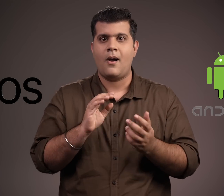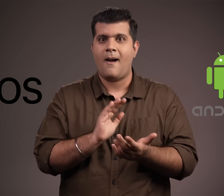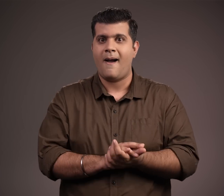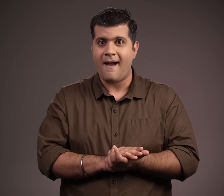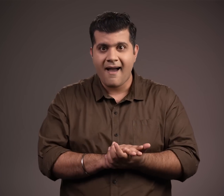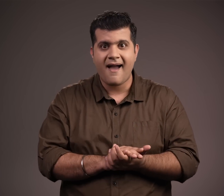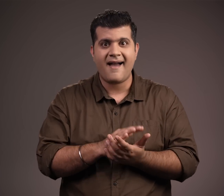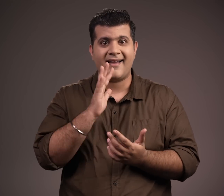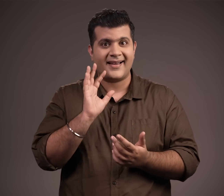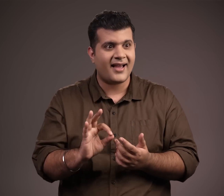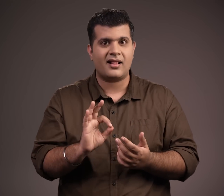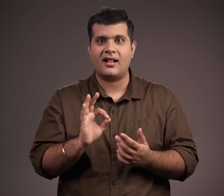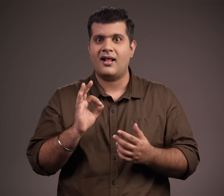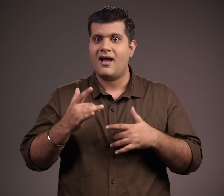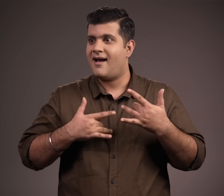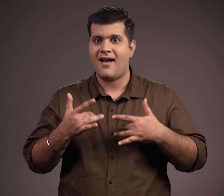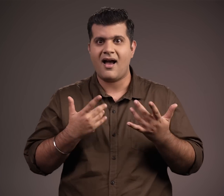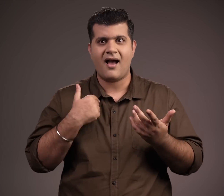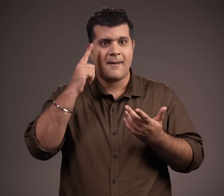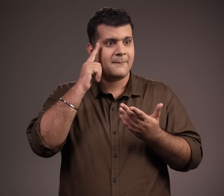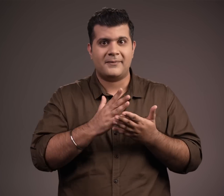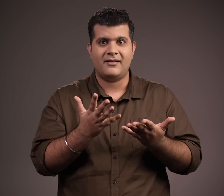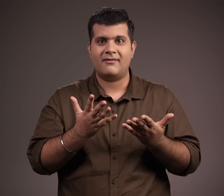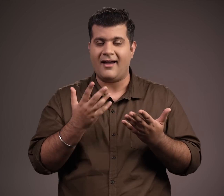That's amazing and unbelievable!